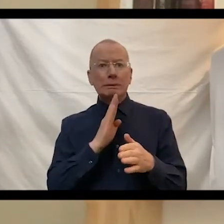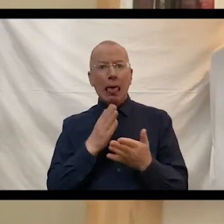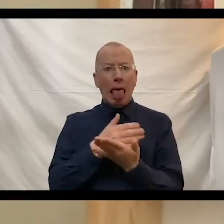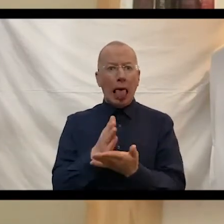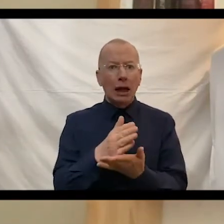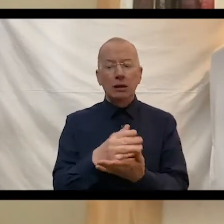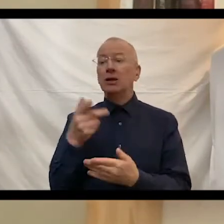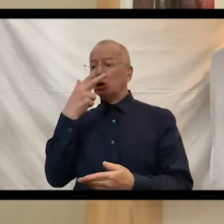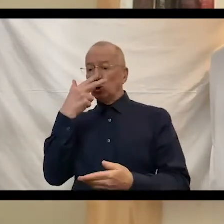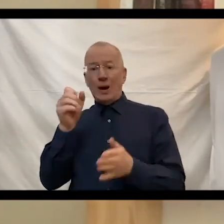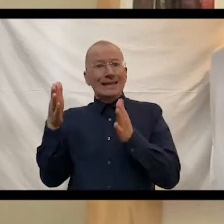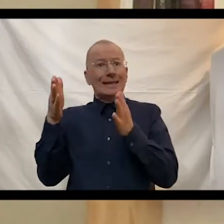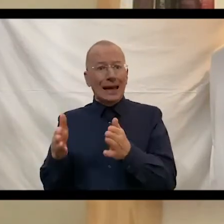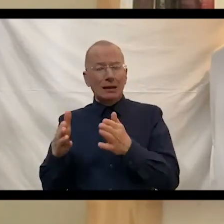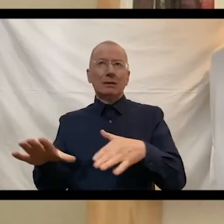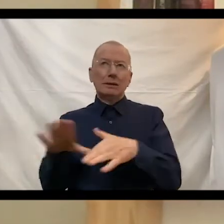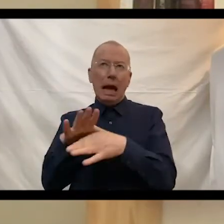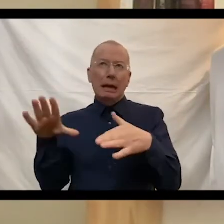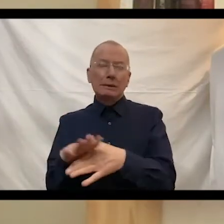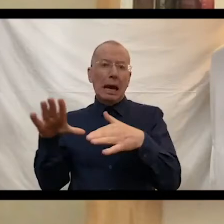twenties, oh my god, it's all about the sex;